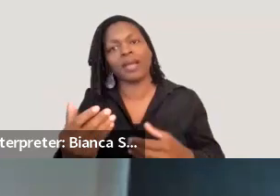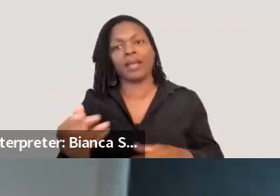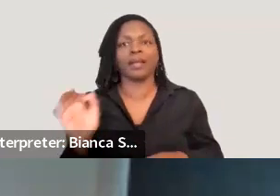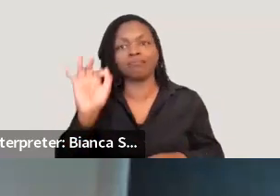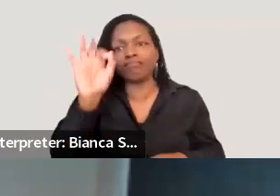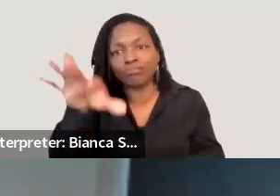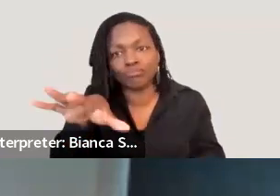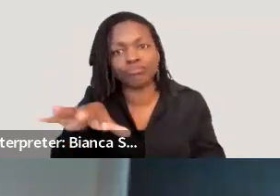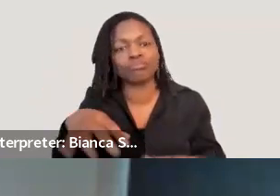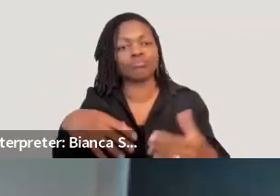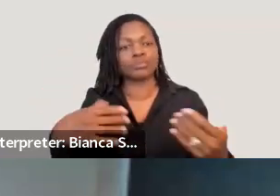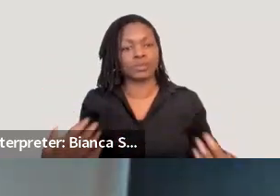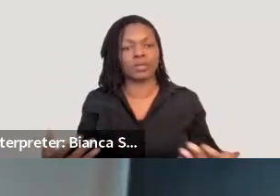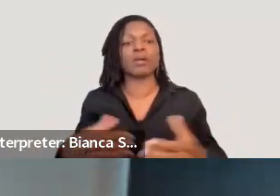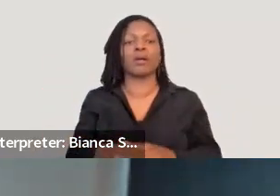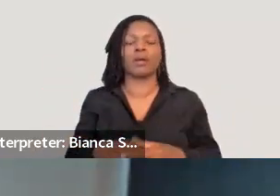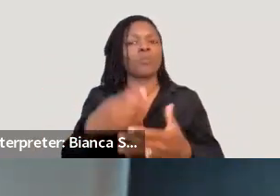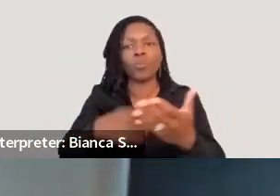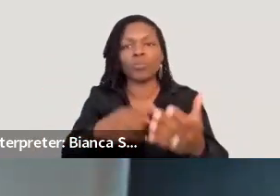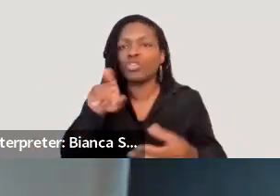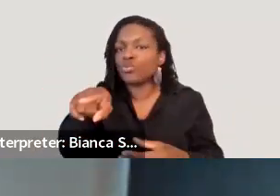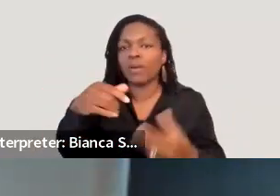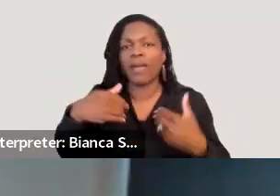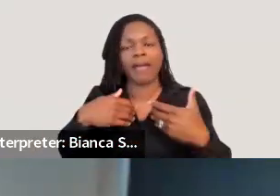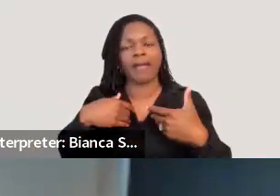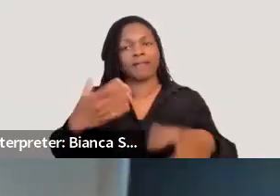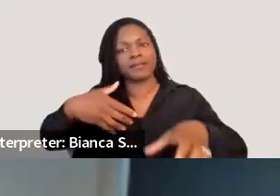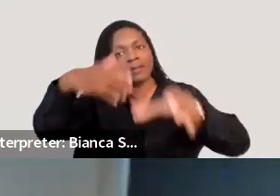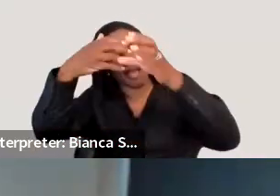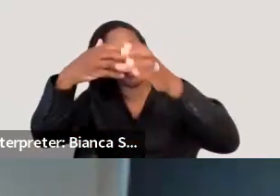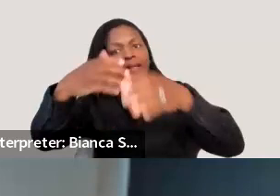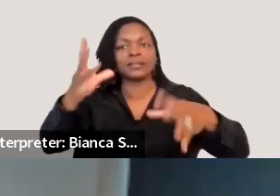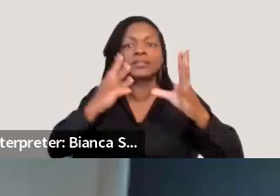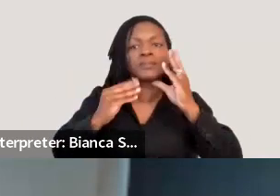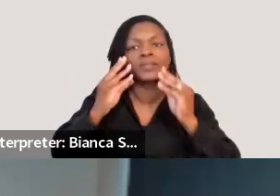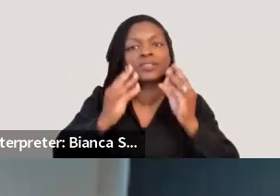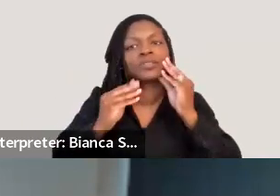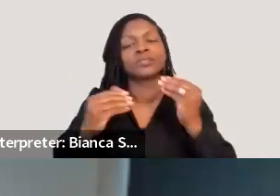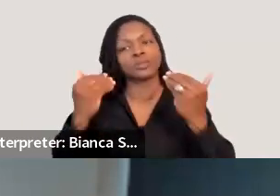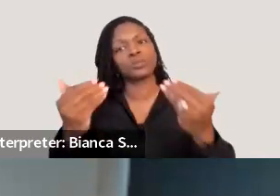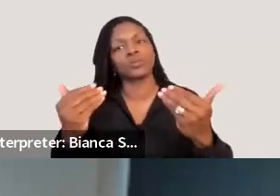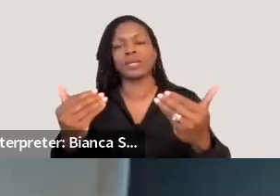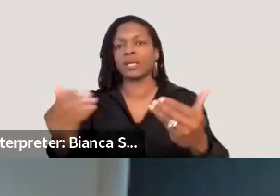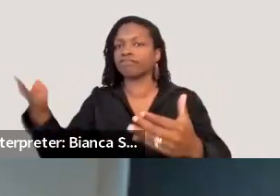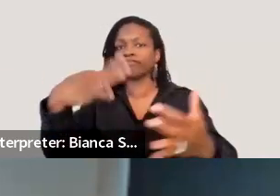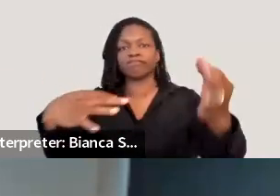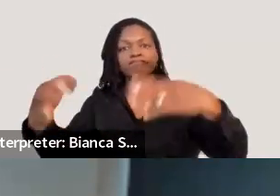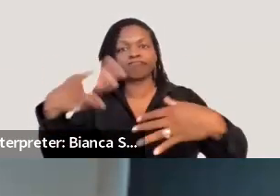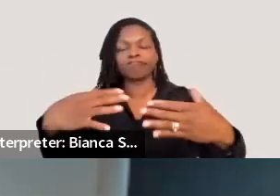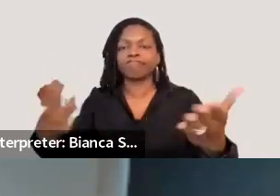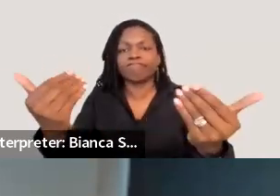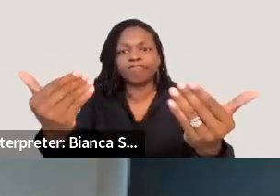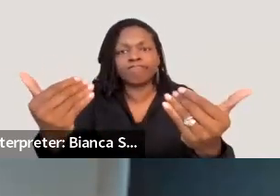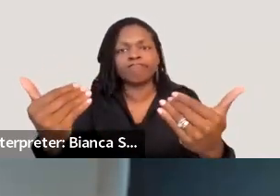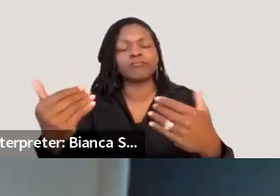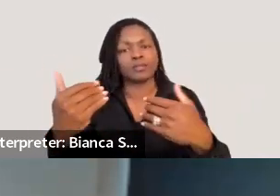What are you seeing throughout the different regions in the state? And bring your expertise to the table so that you can help us to influence the outcomes that we need to help us move.